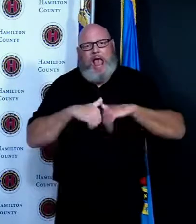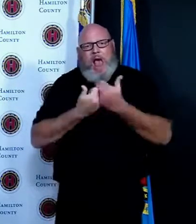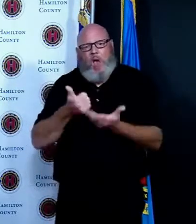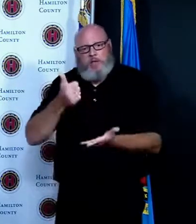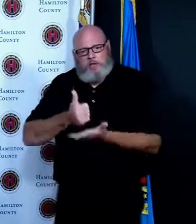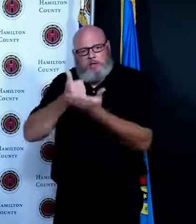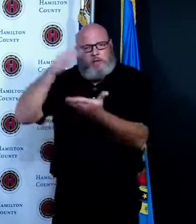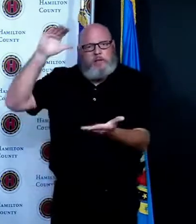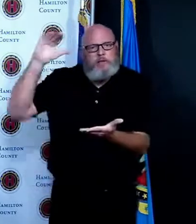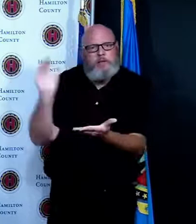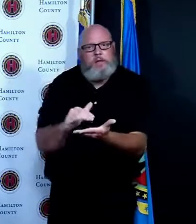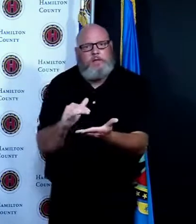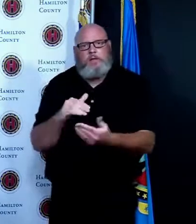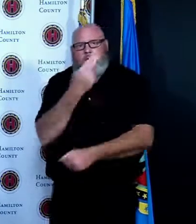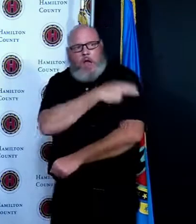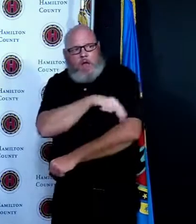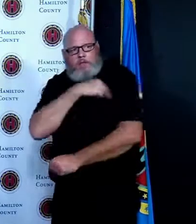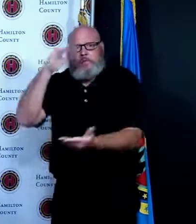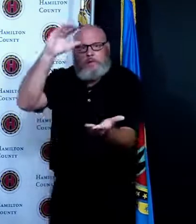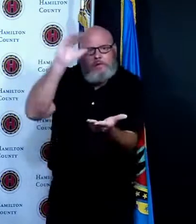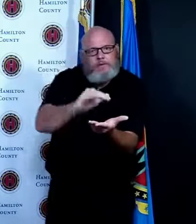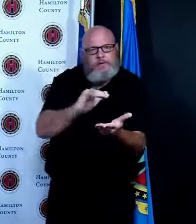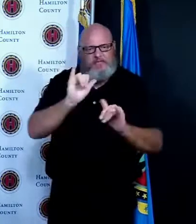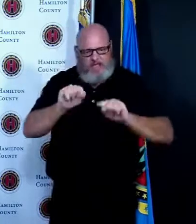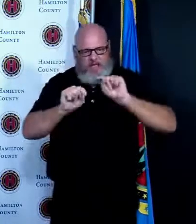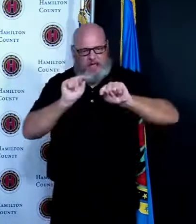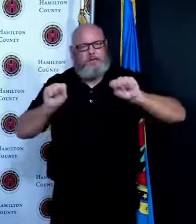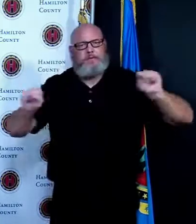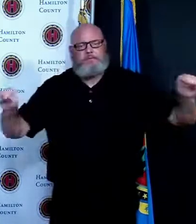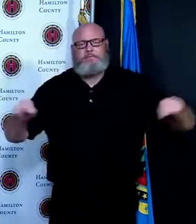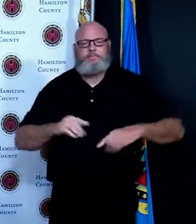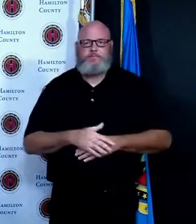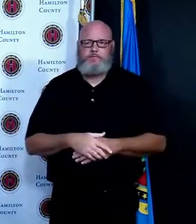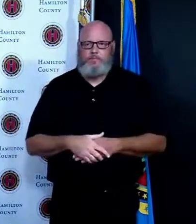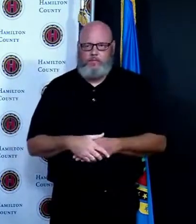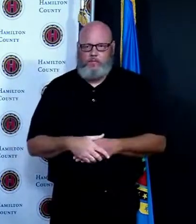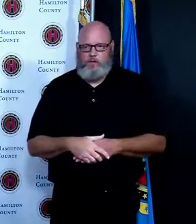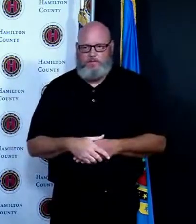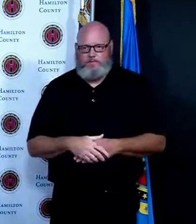our police and our firefighters meaning we were asking these individuals to go into the community